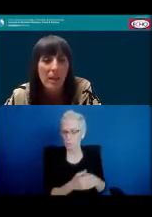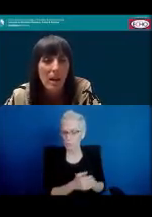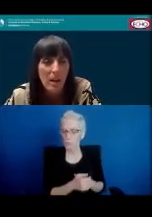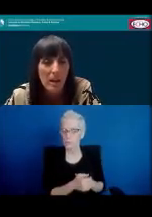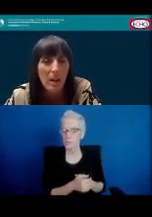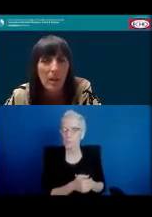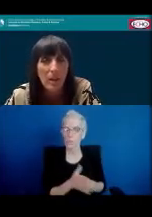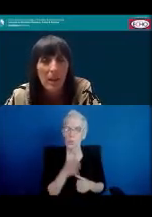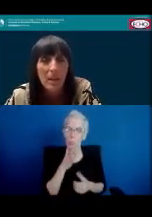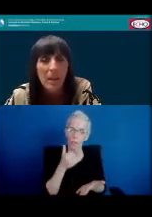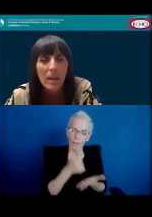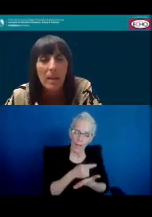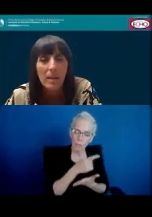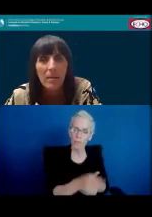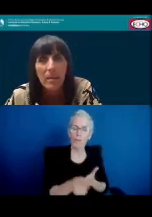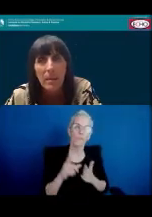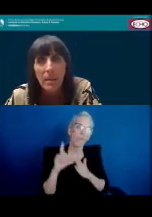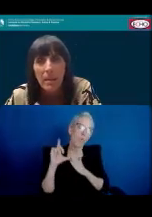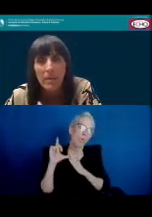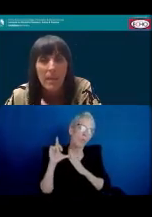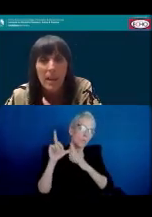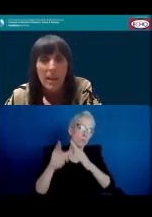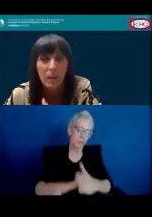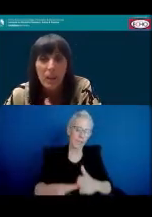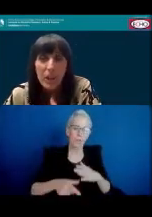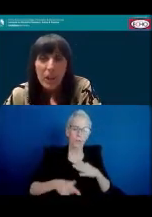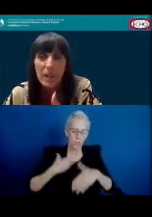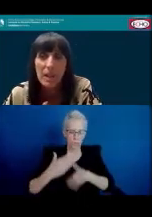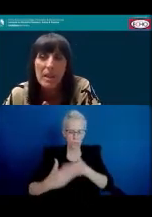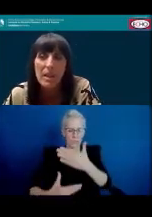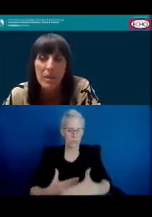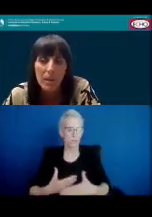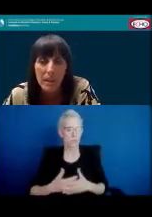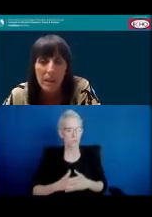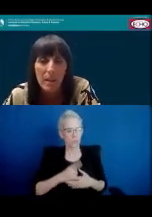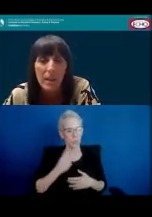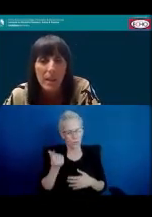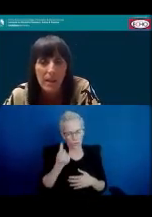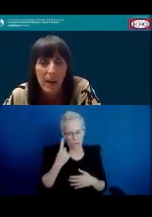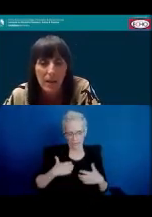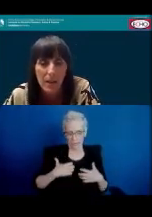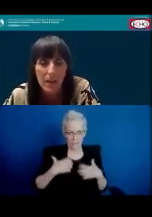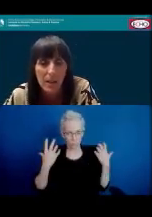long run, that aggression isn't the way to get interactions to